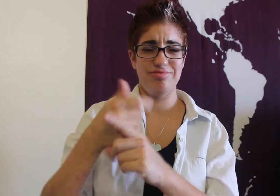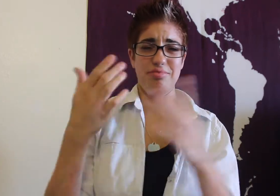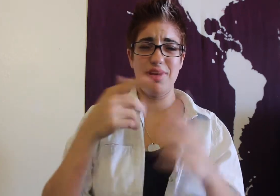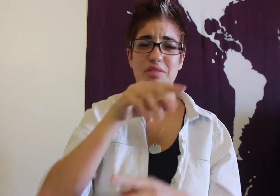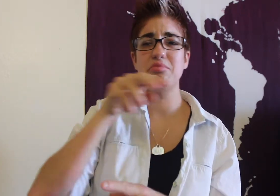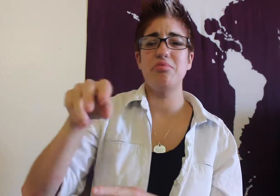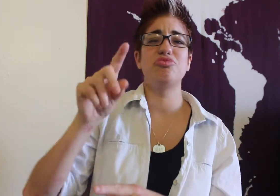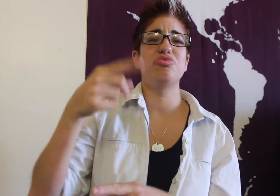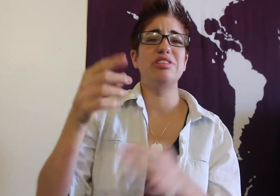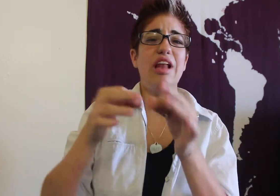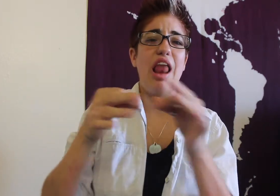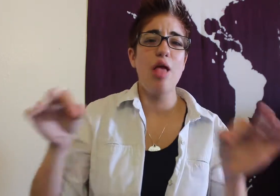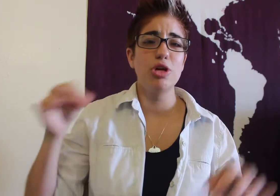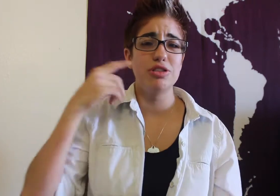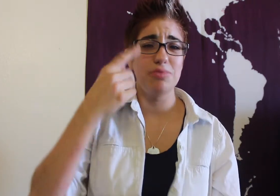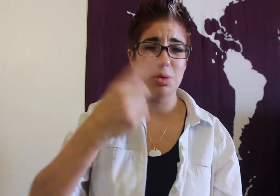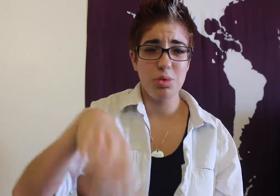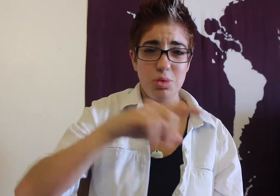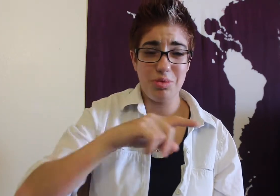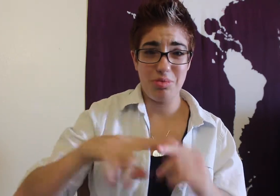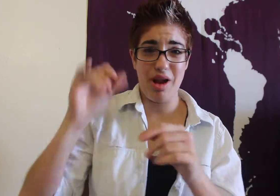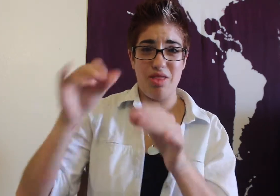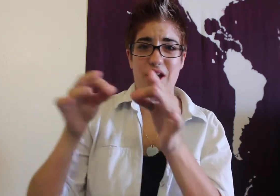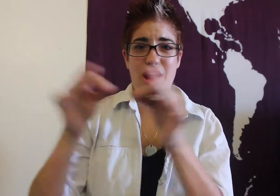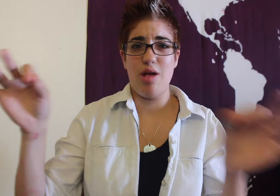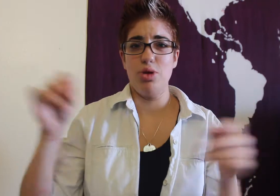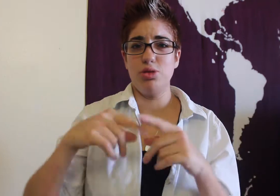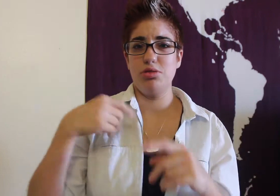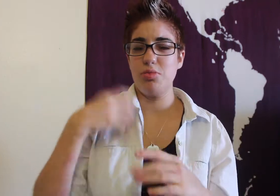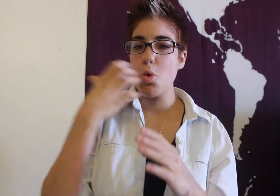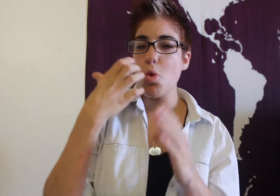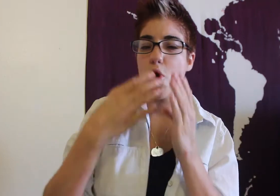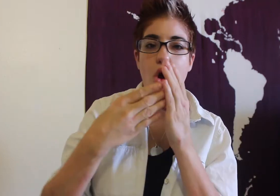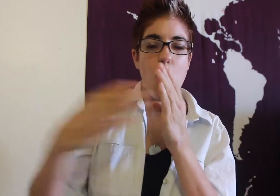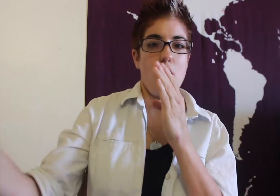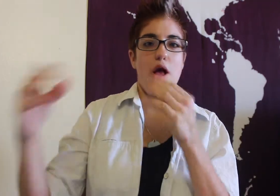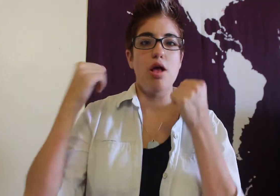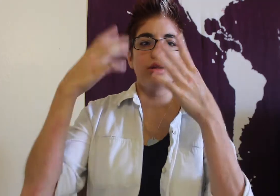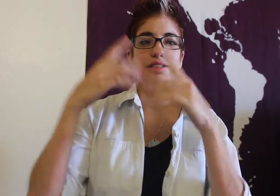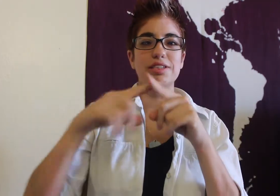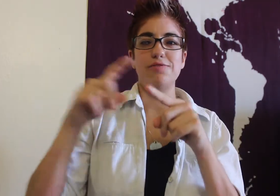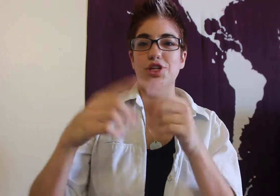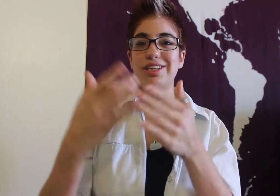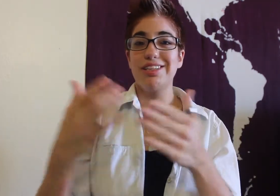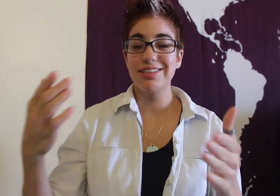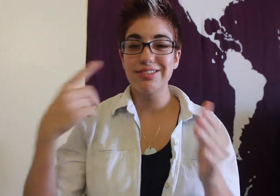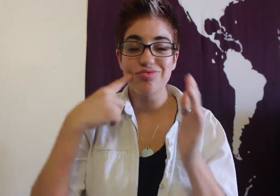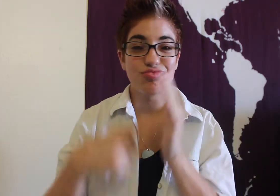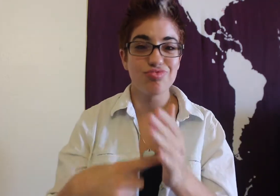You may perceive ASL as just another language, but it is so much more to me. That language, to me as a Deaf person, opened so many doors growing up.